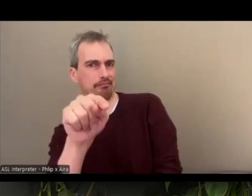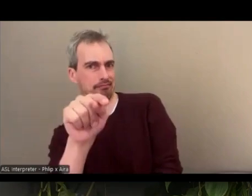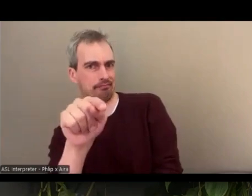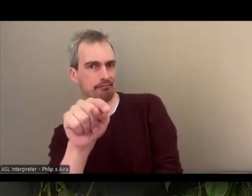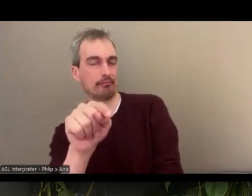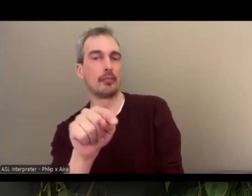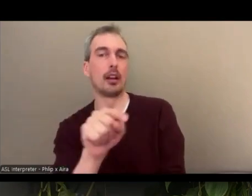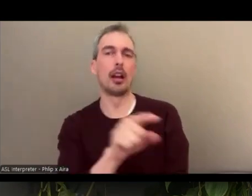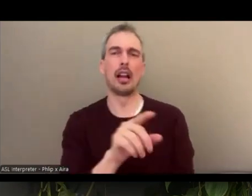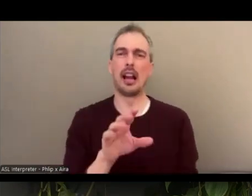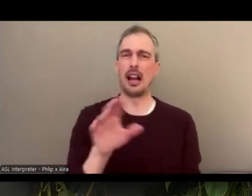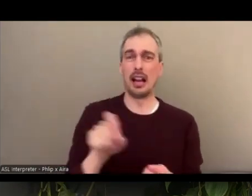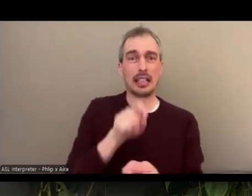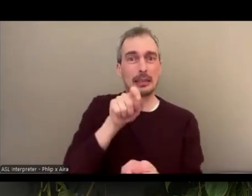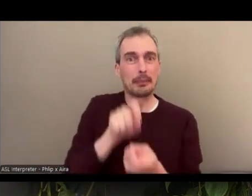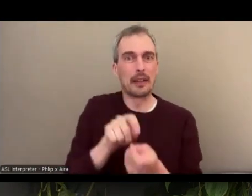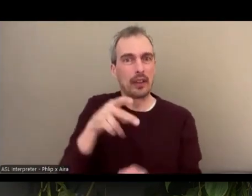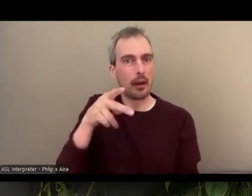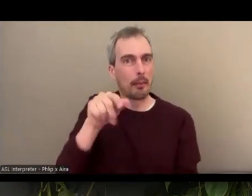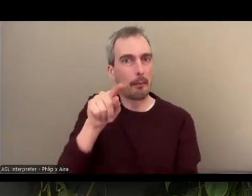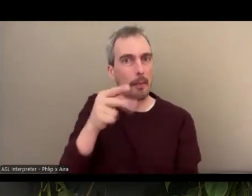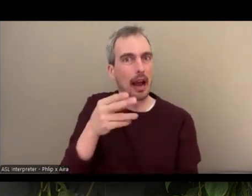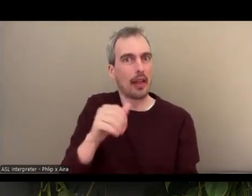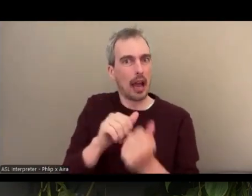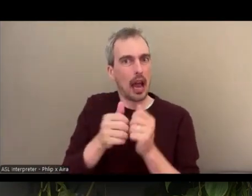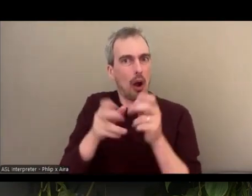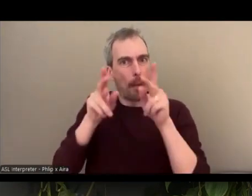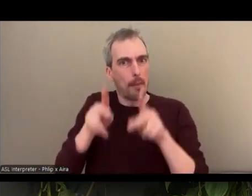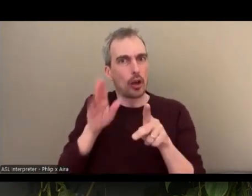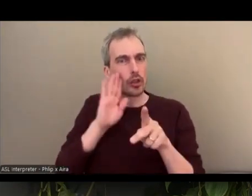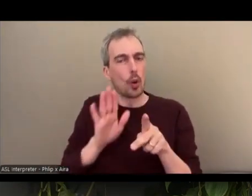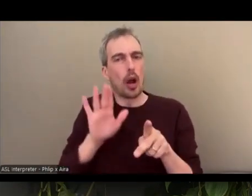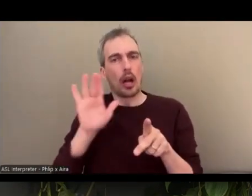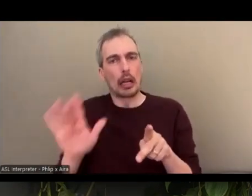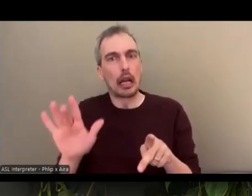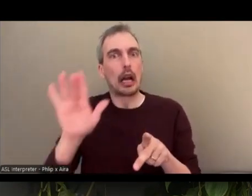And irrespective of any WCAG failures, how good is the experience of attempting